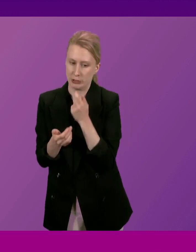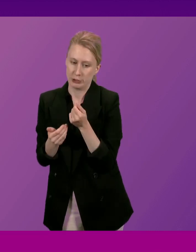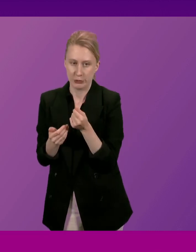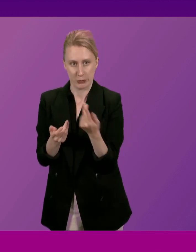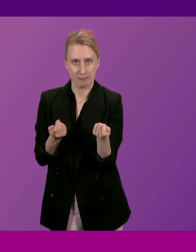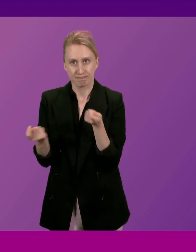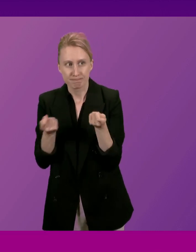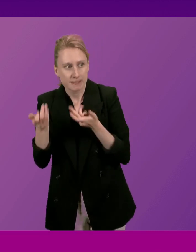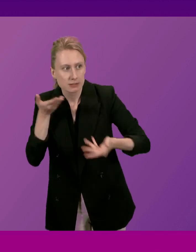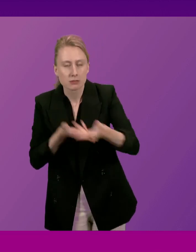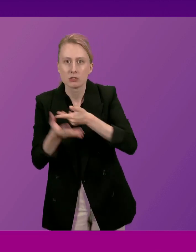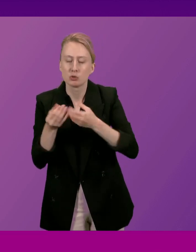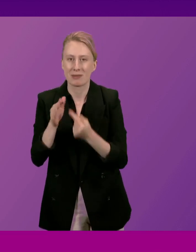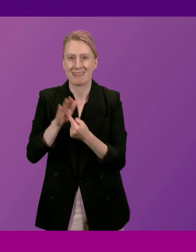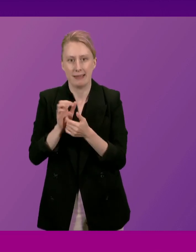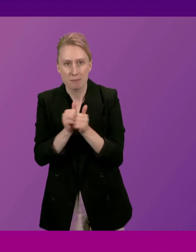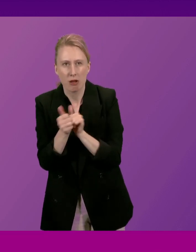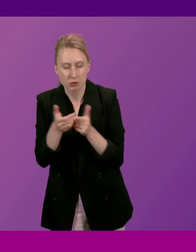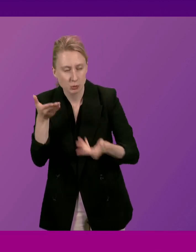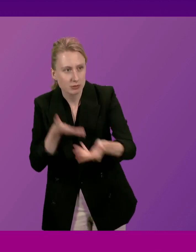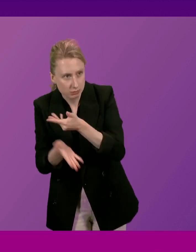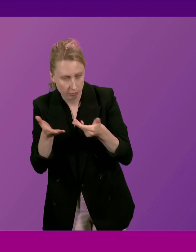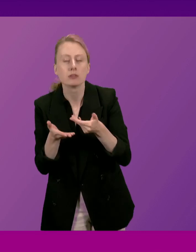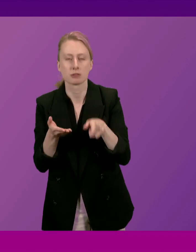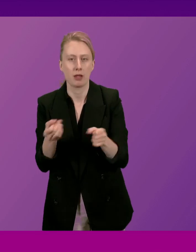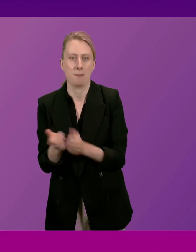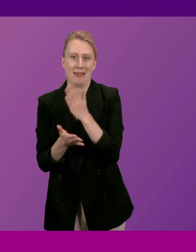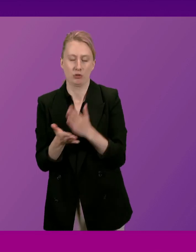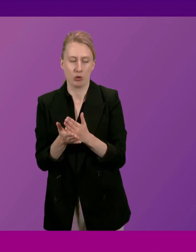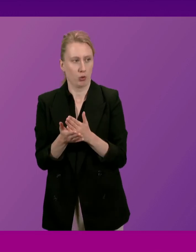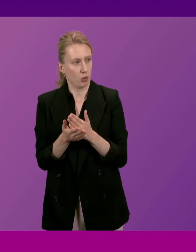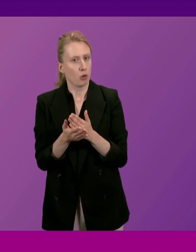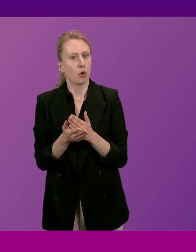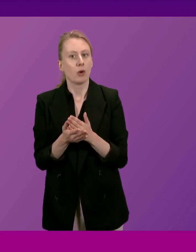discussion with key partners to discuss those issues and ensure that we challenge everybody,